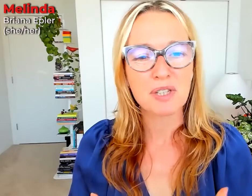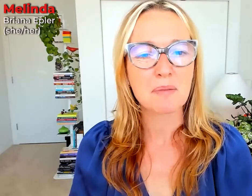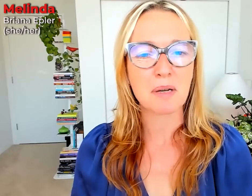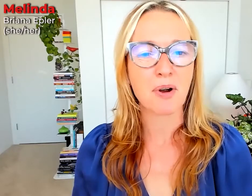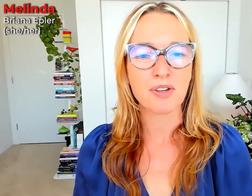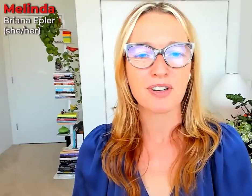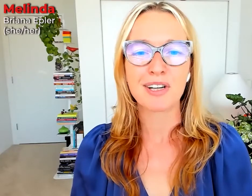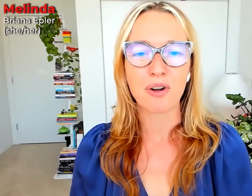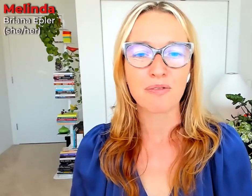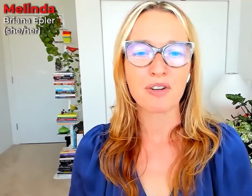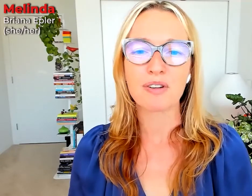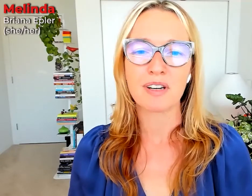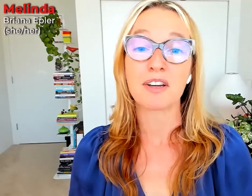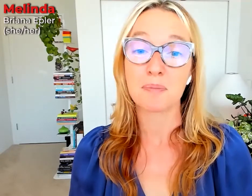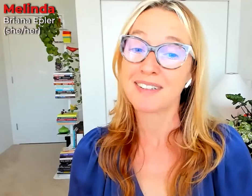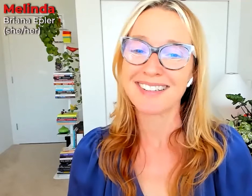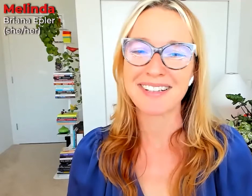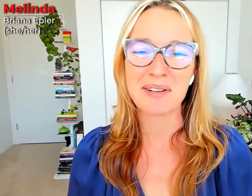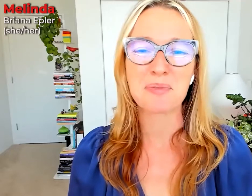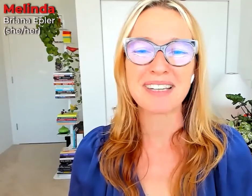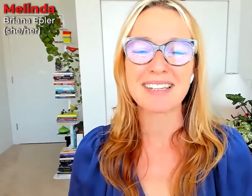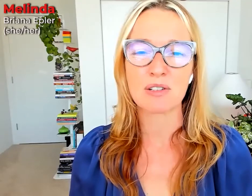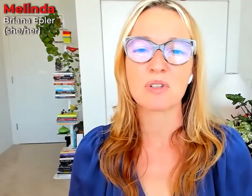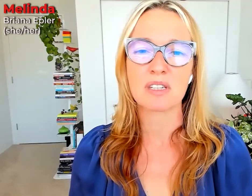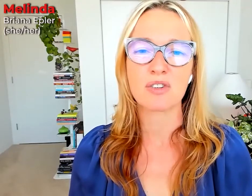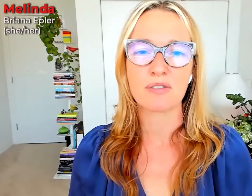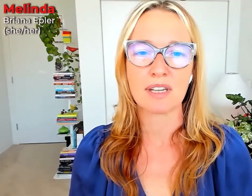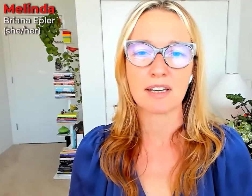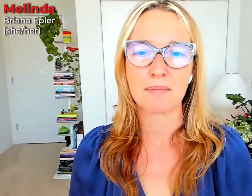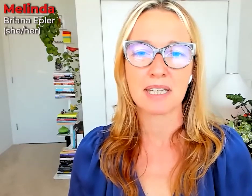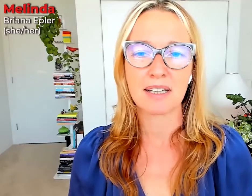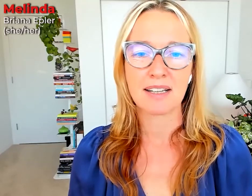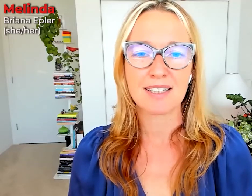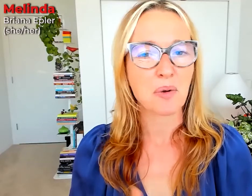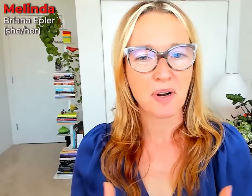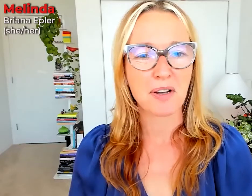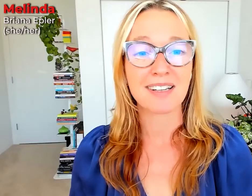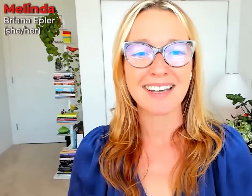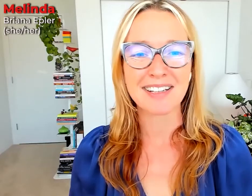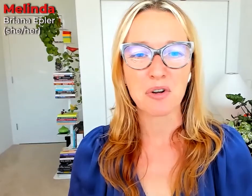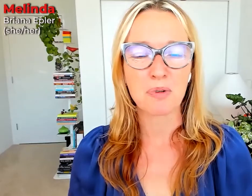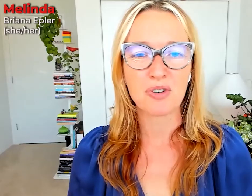And you'll see my partner, co-founder, and husband, Wayne Sutton is introducing him. So, again, I hope you enjoy.